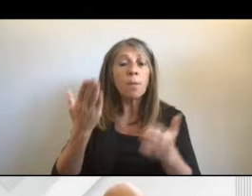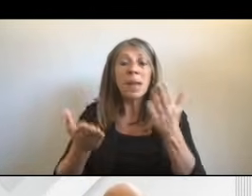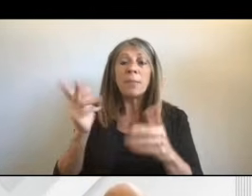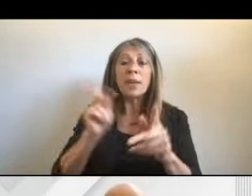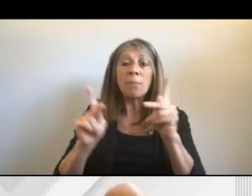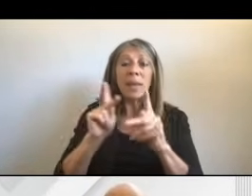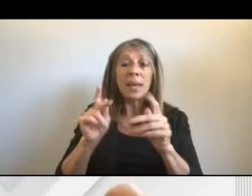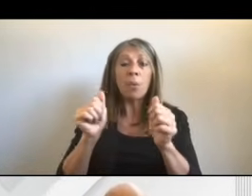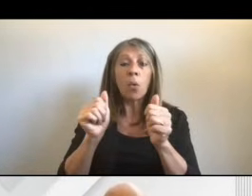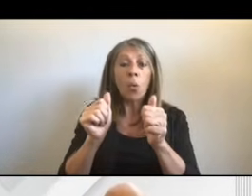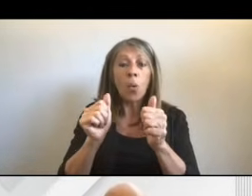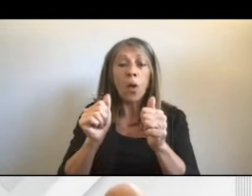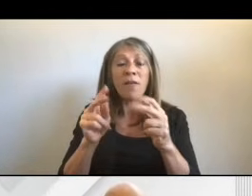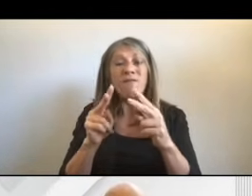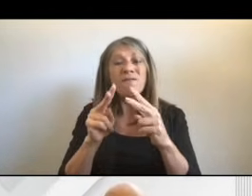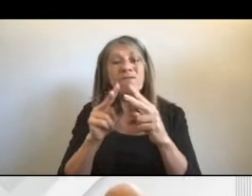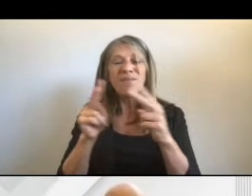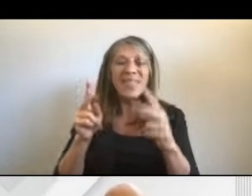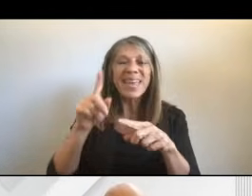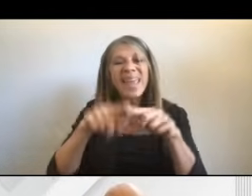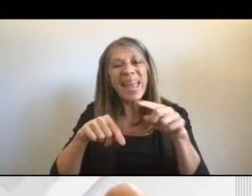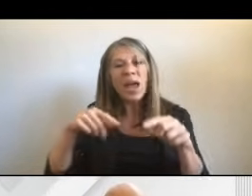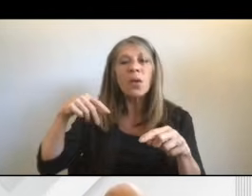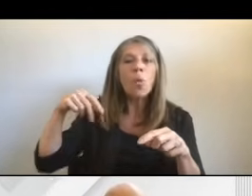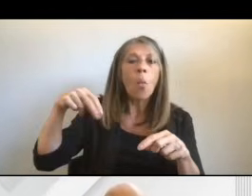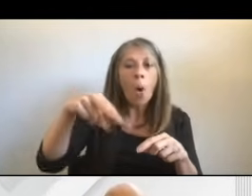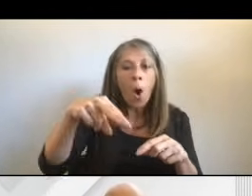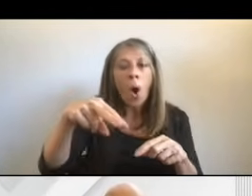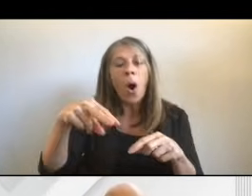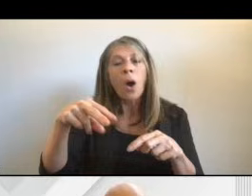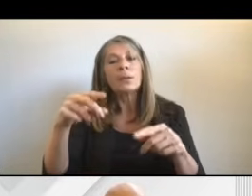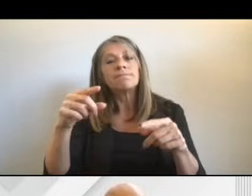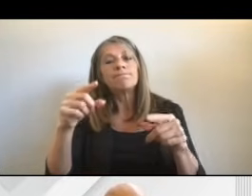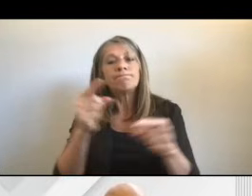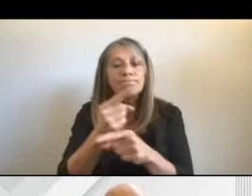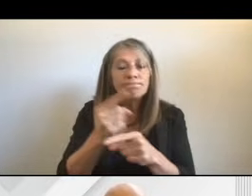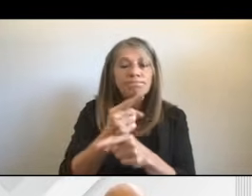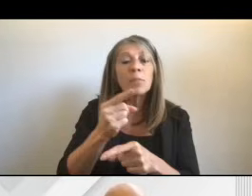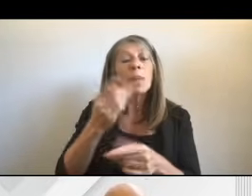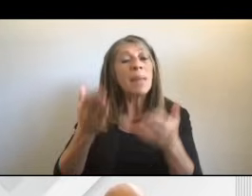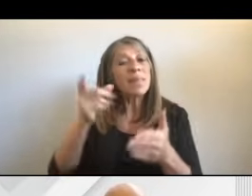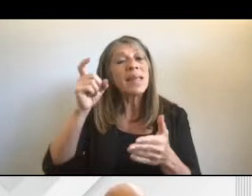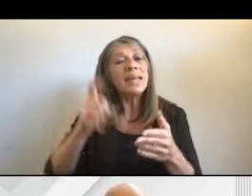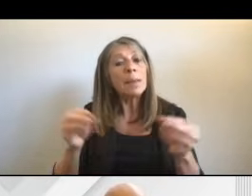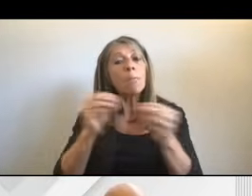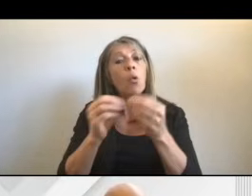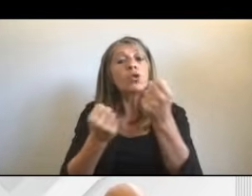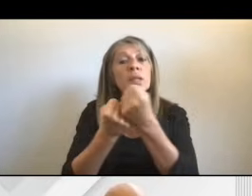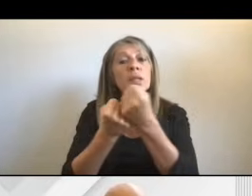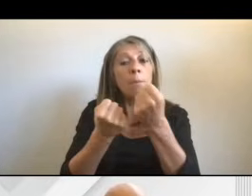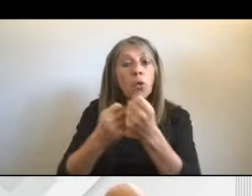who are semi-ambulatory but need support to help them get up and down the stair or the